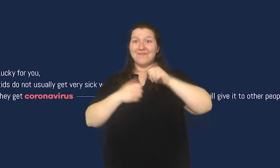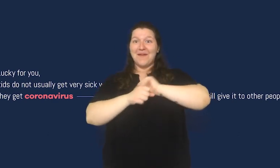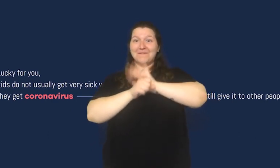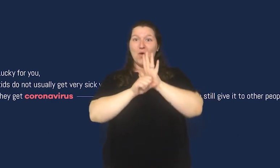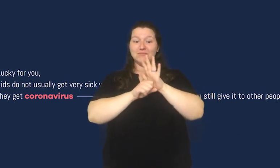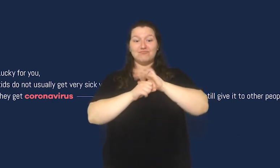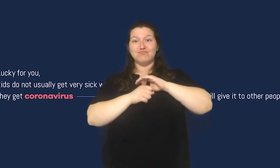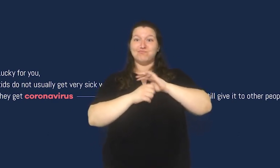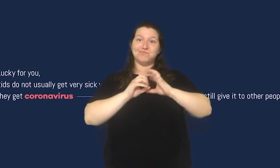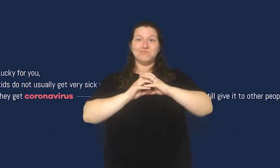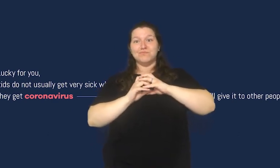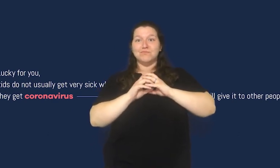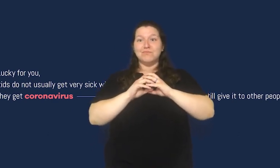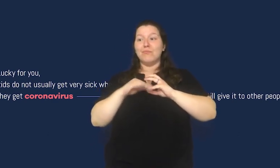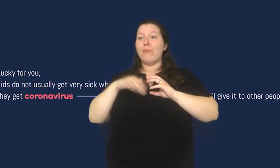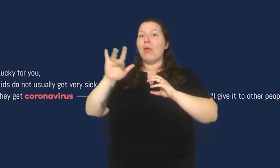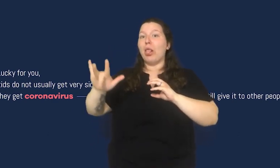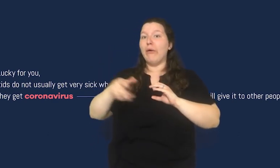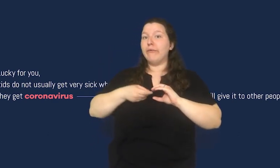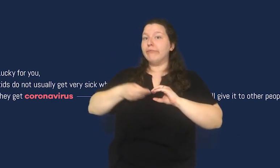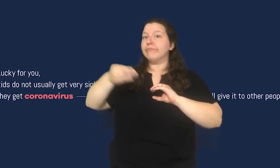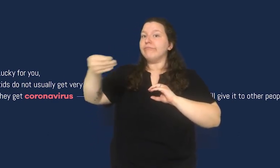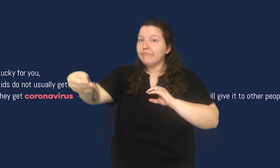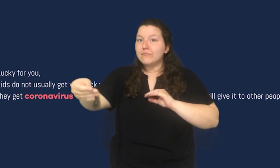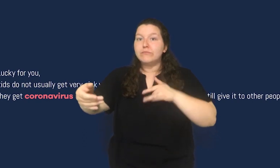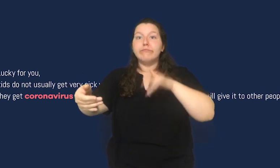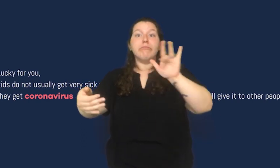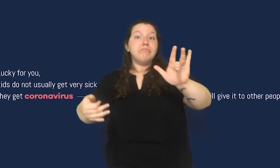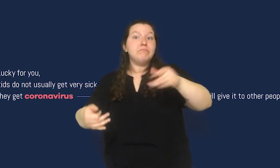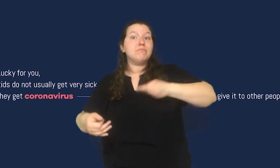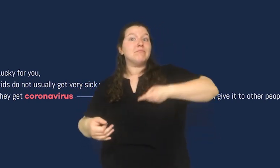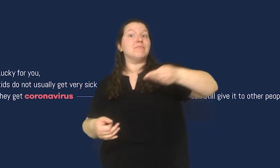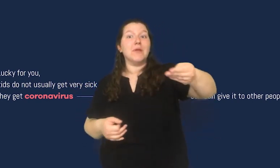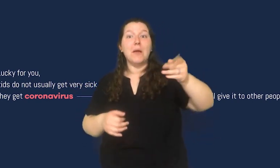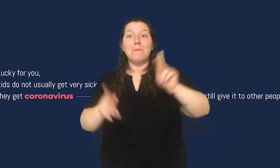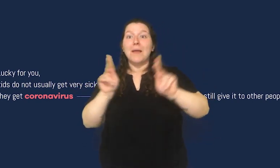but, you can still give it to other people.